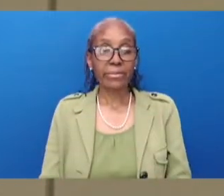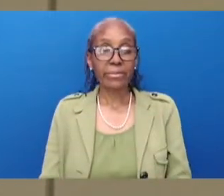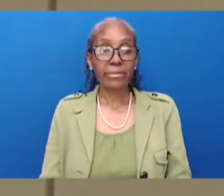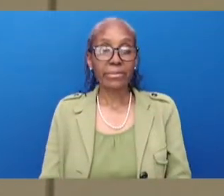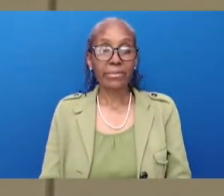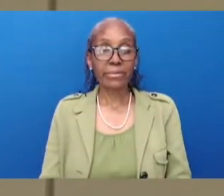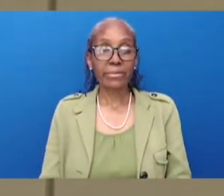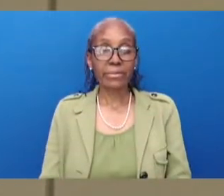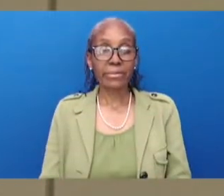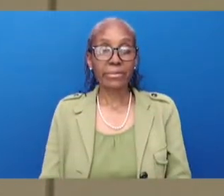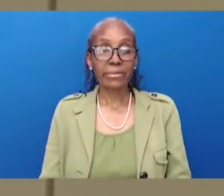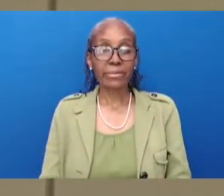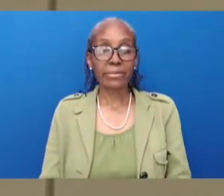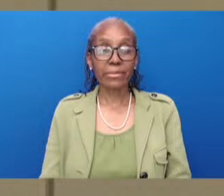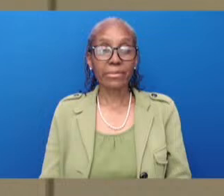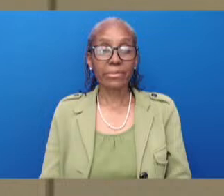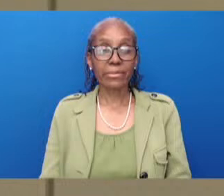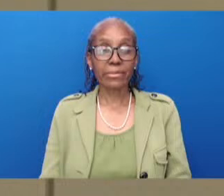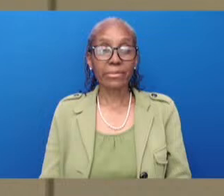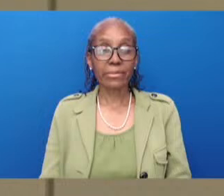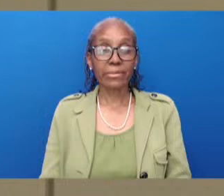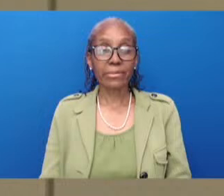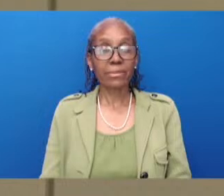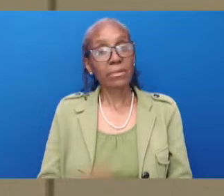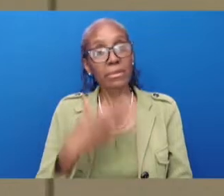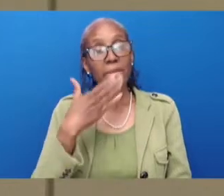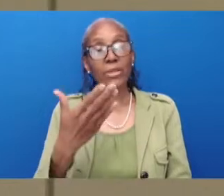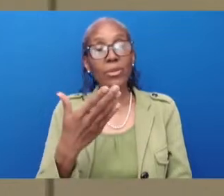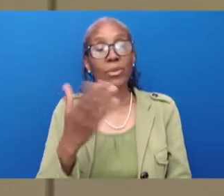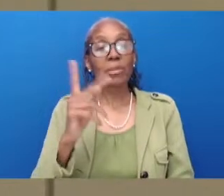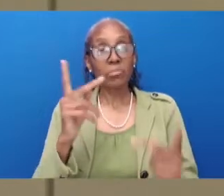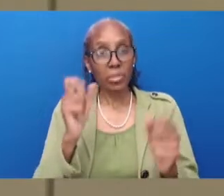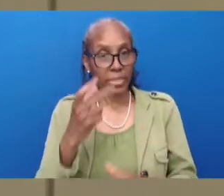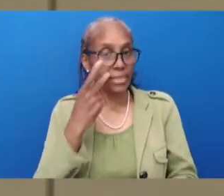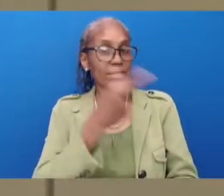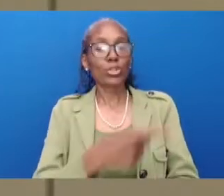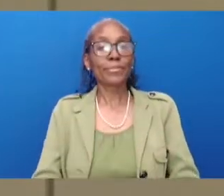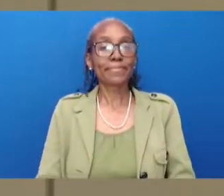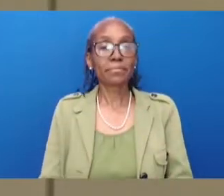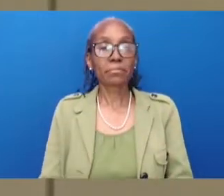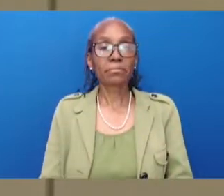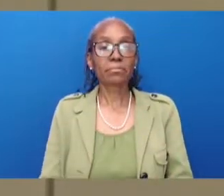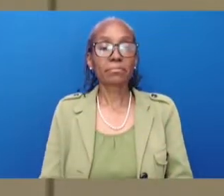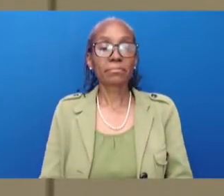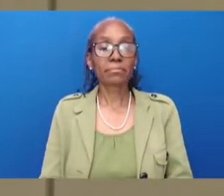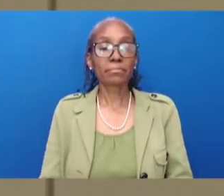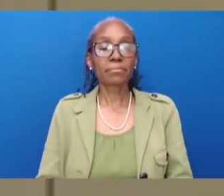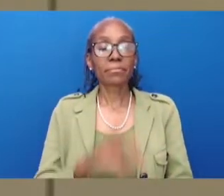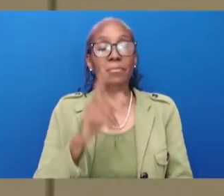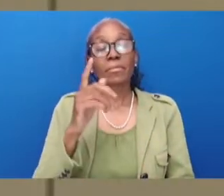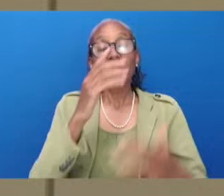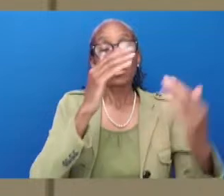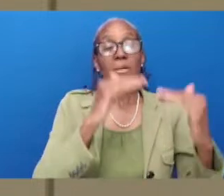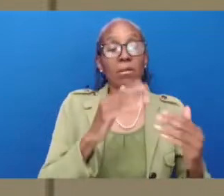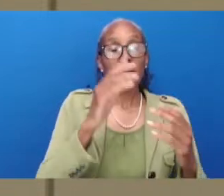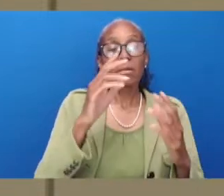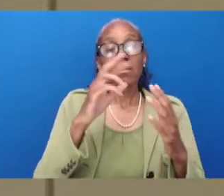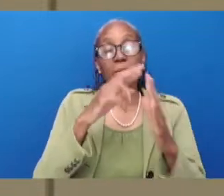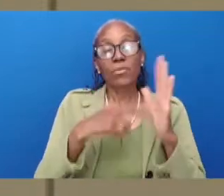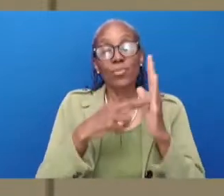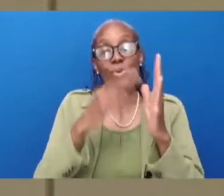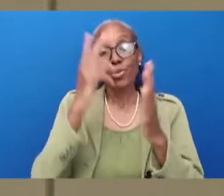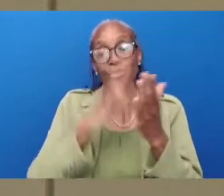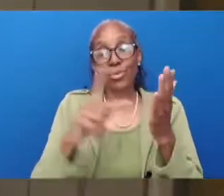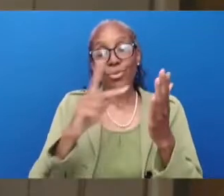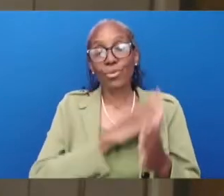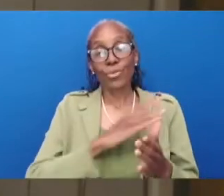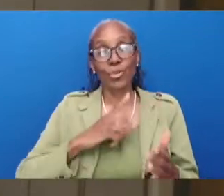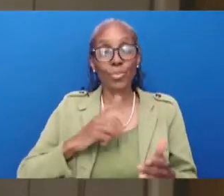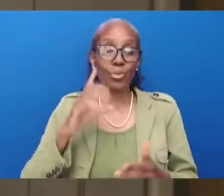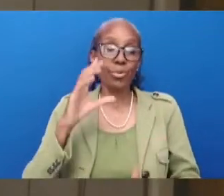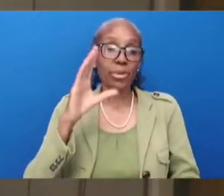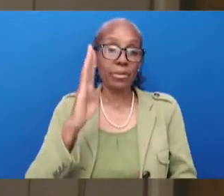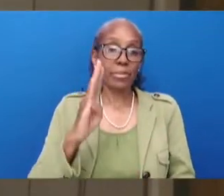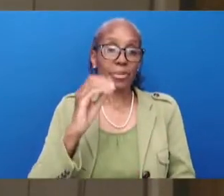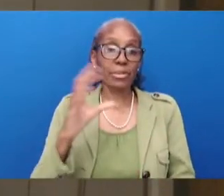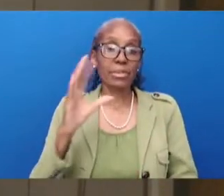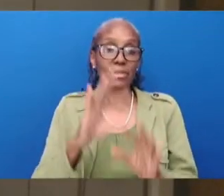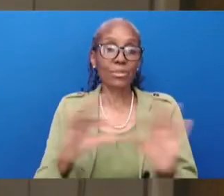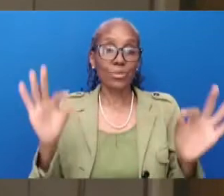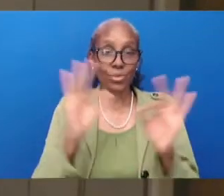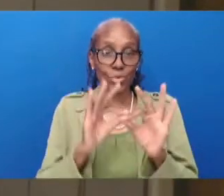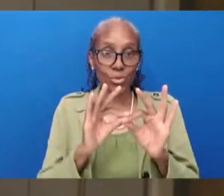STAND.